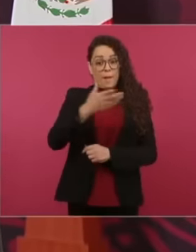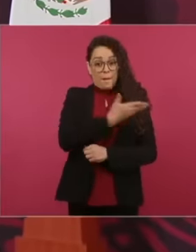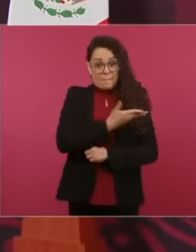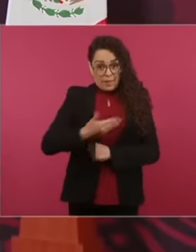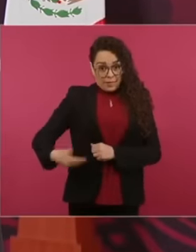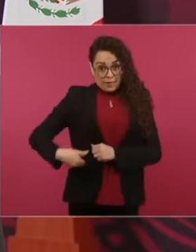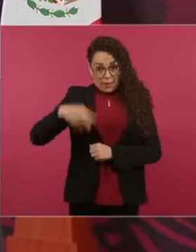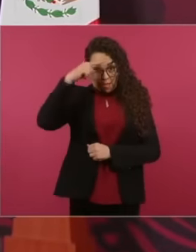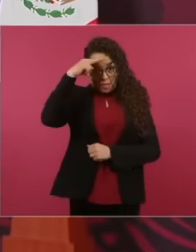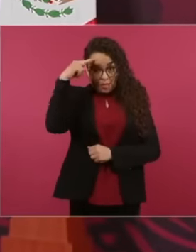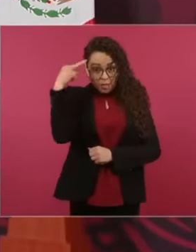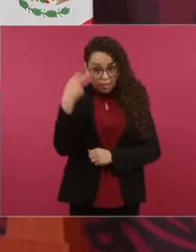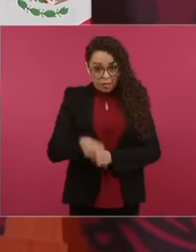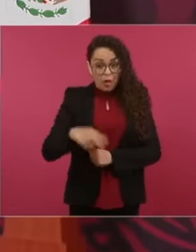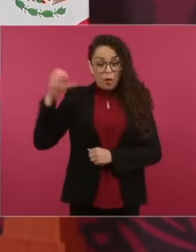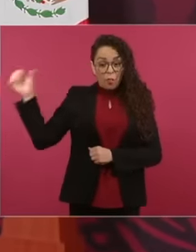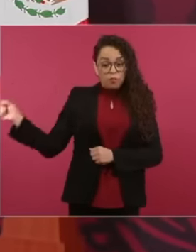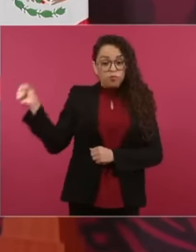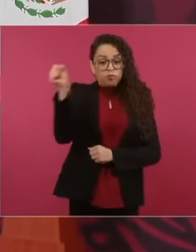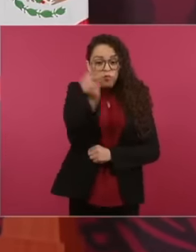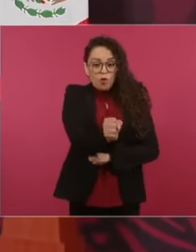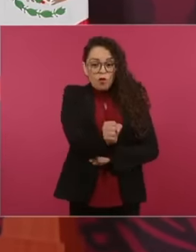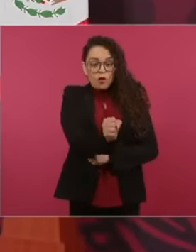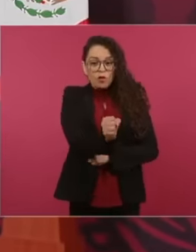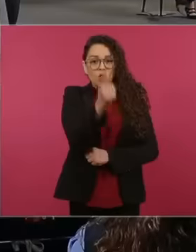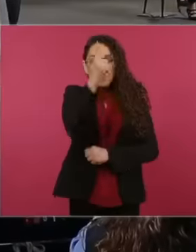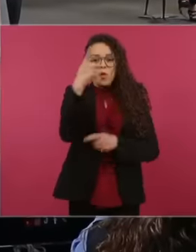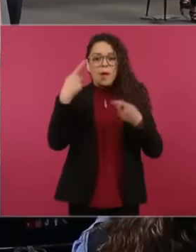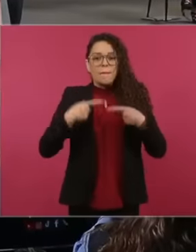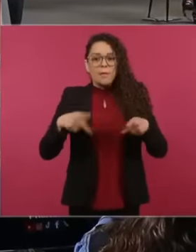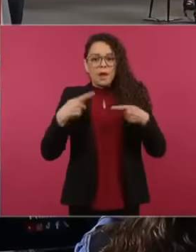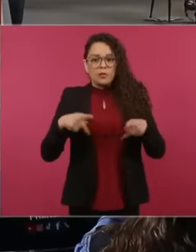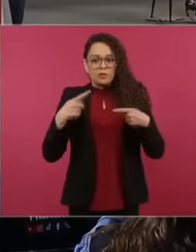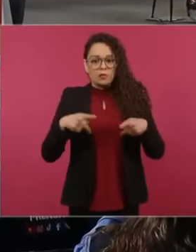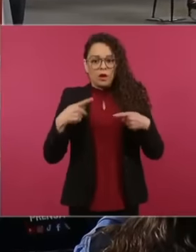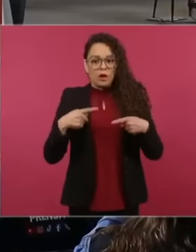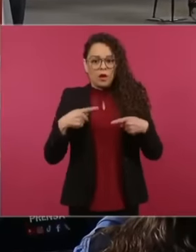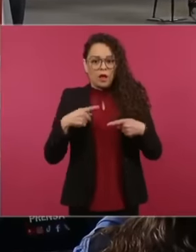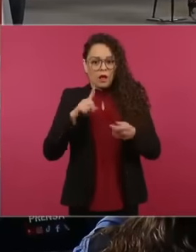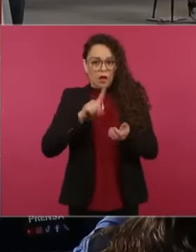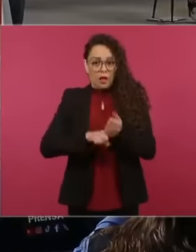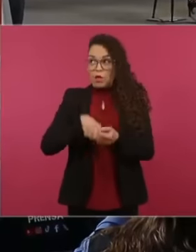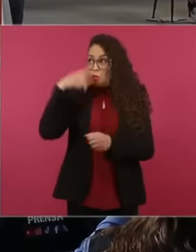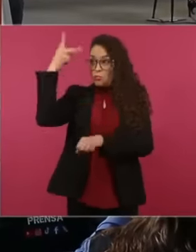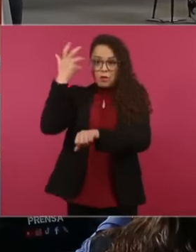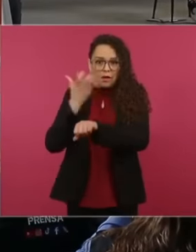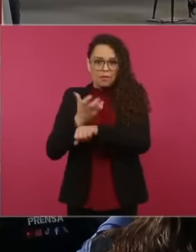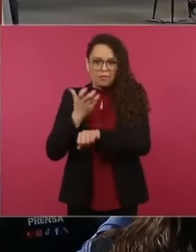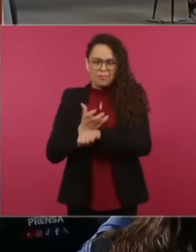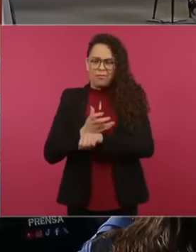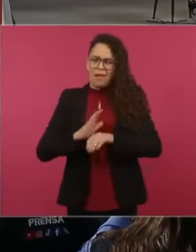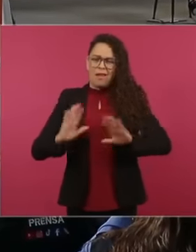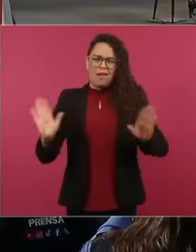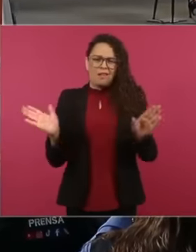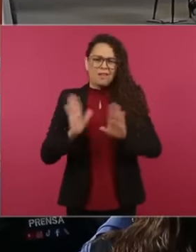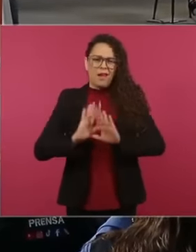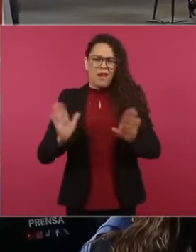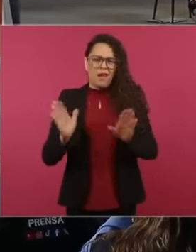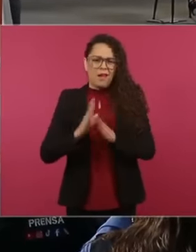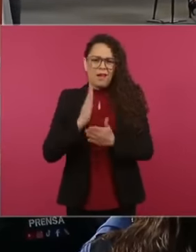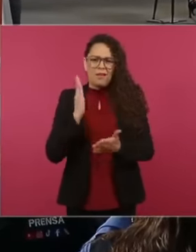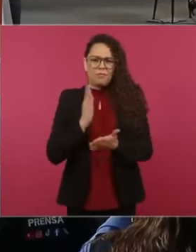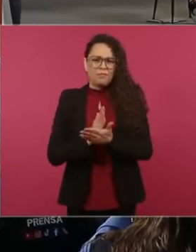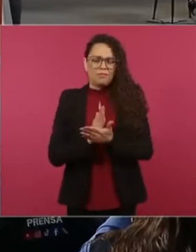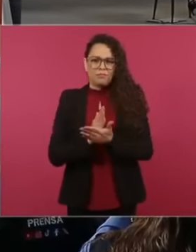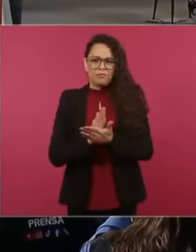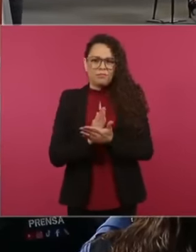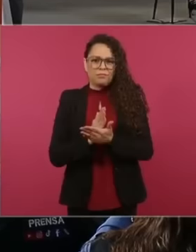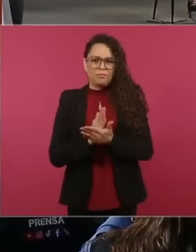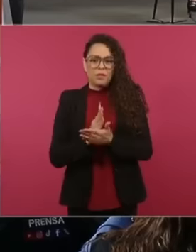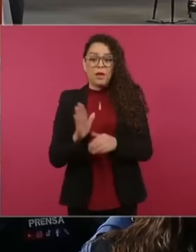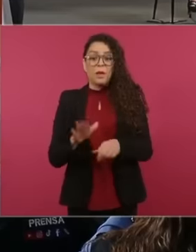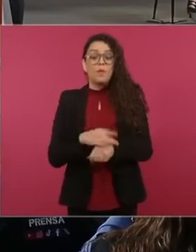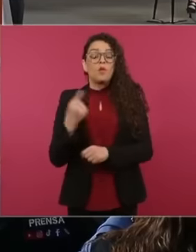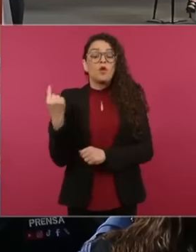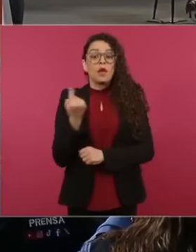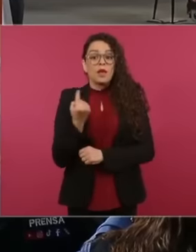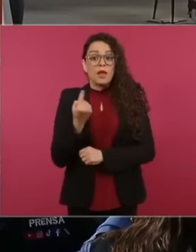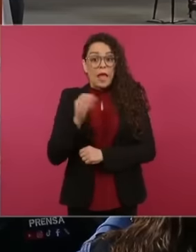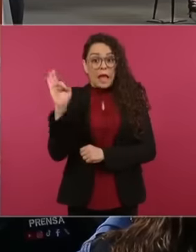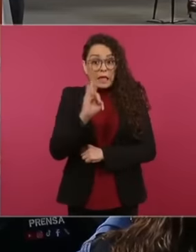to an American citizen since that will lead or would lead again to